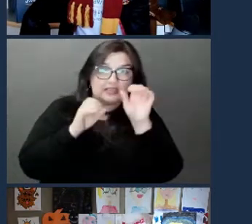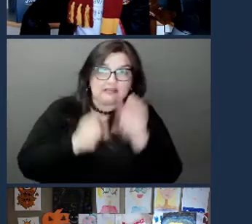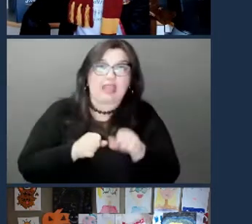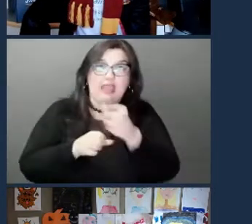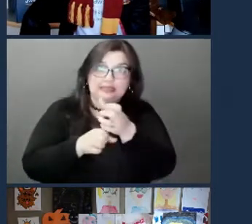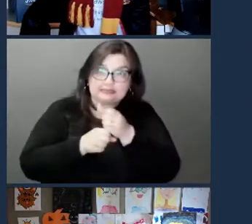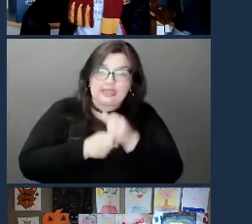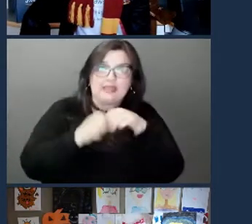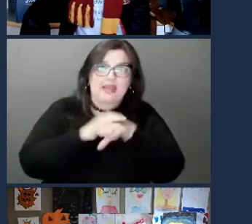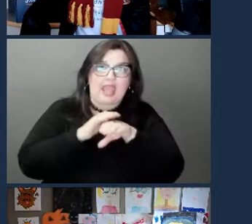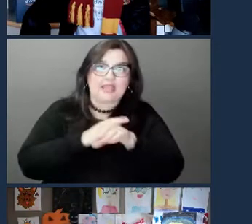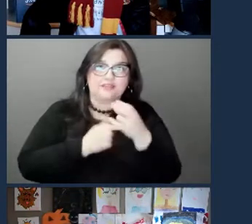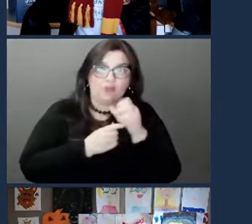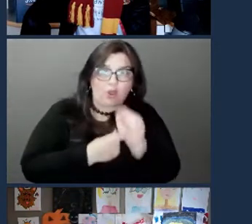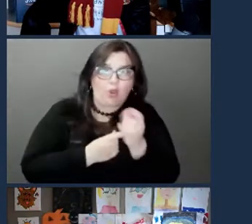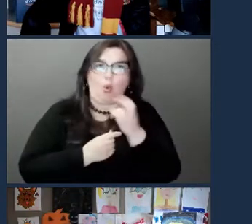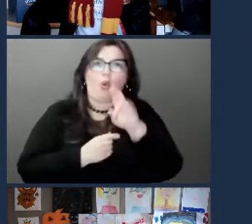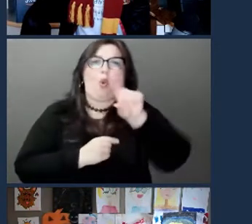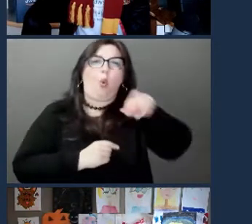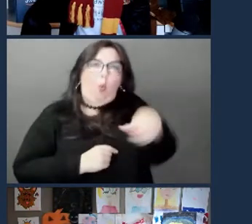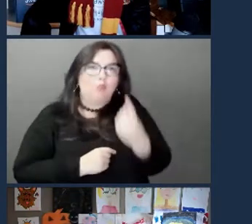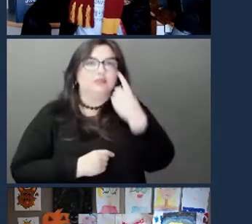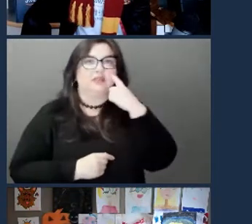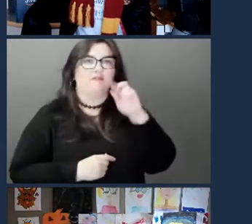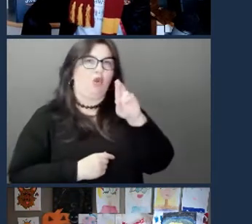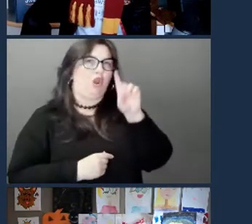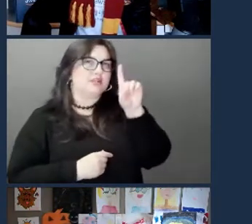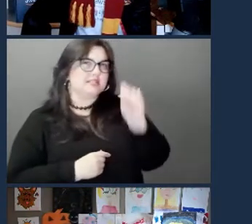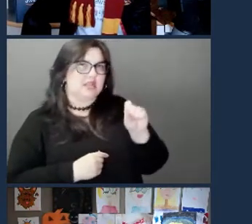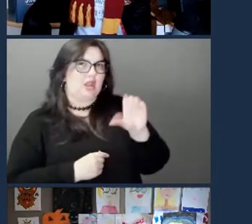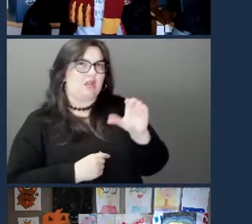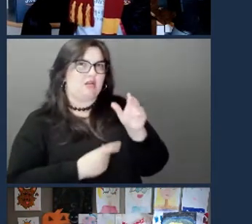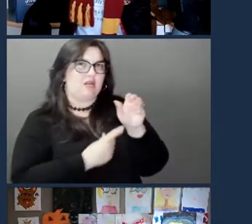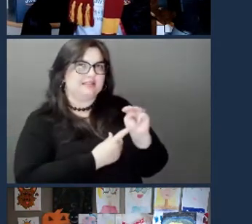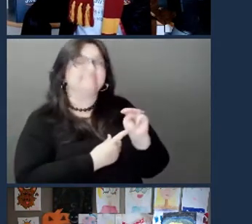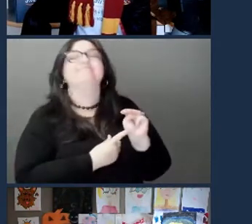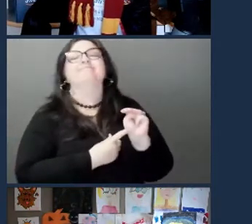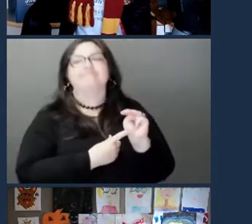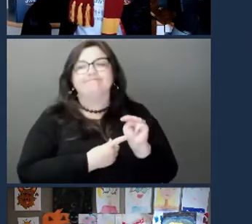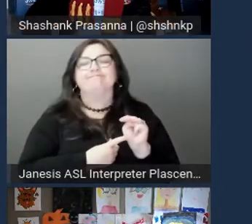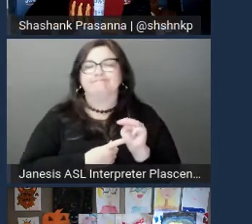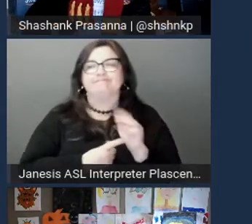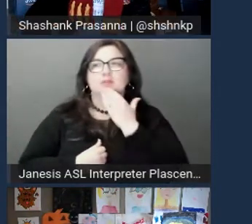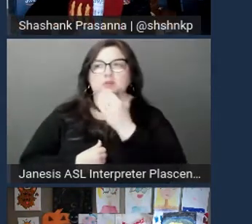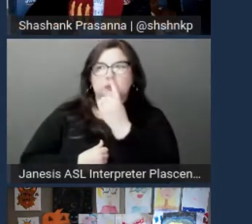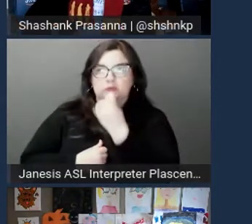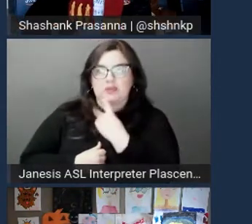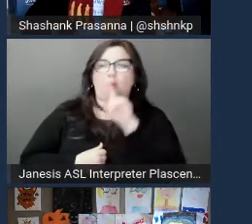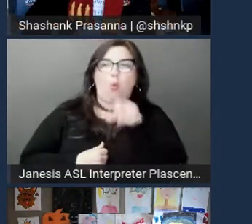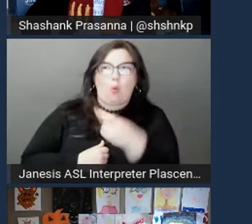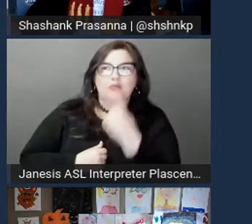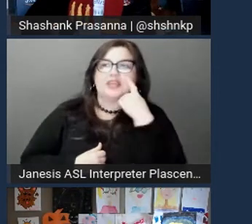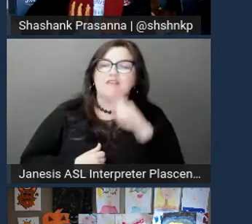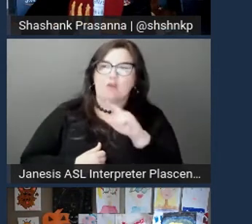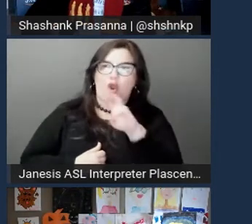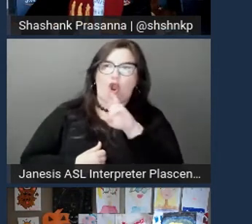or is this only for RDS custom?" This is only for the RDS Custom. Got it. And then, speaking of that,